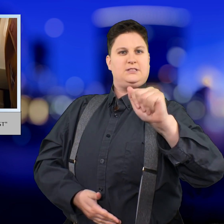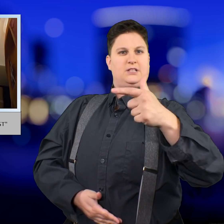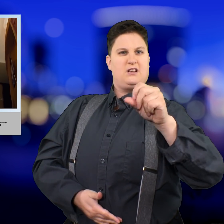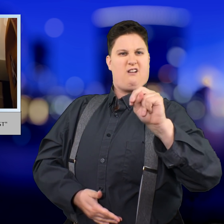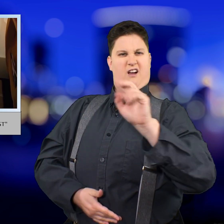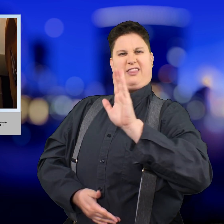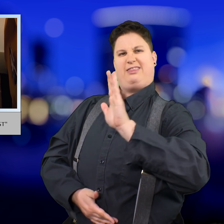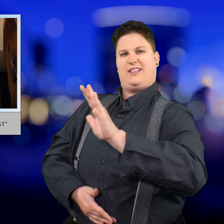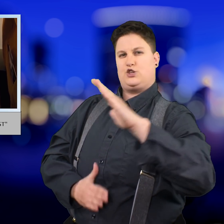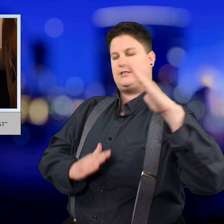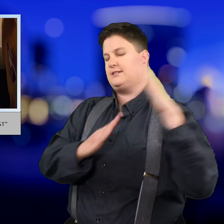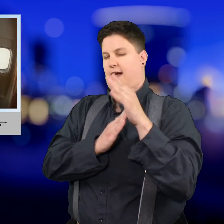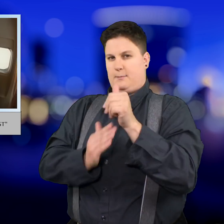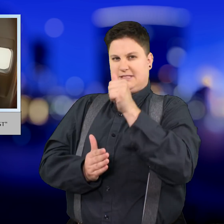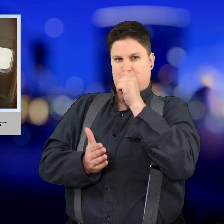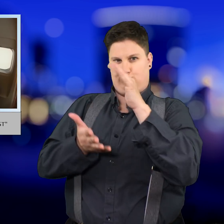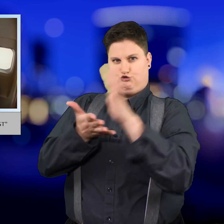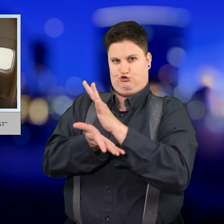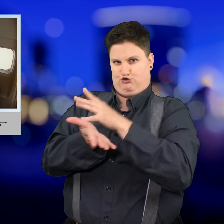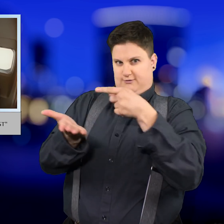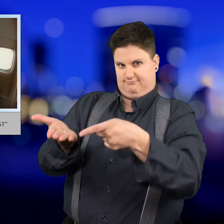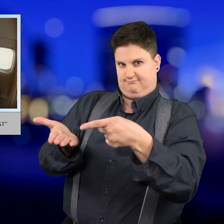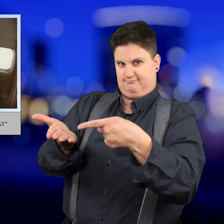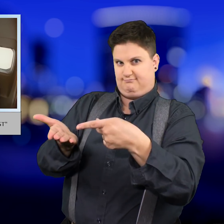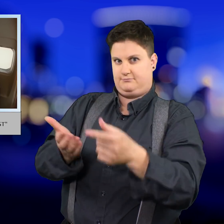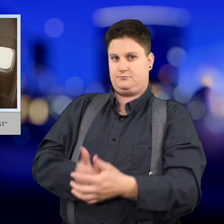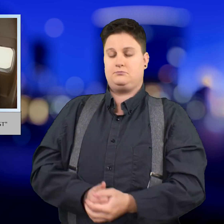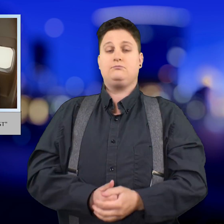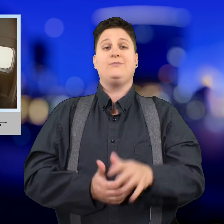Pentagon papers.